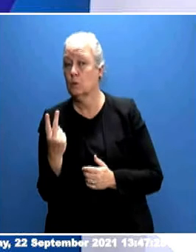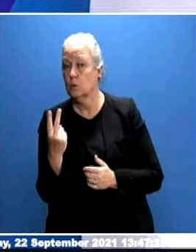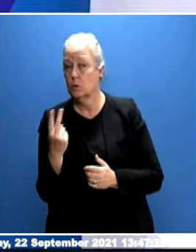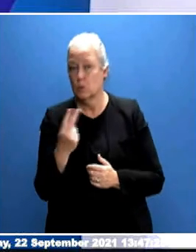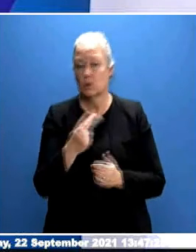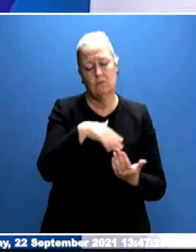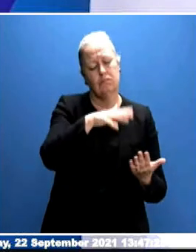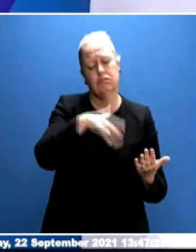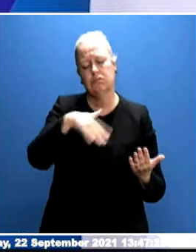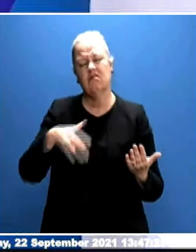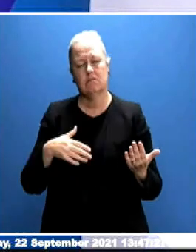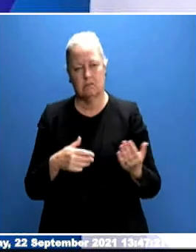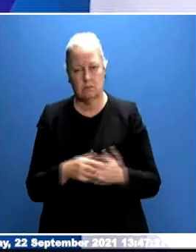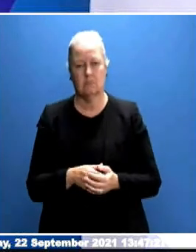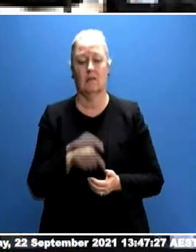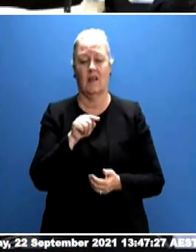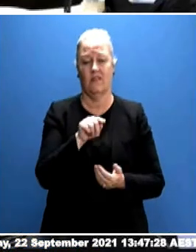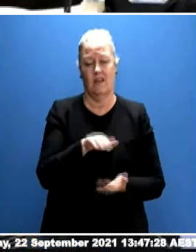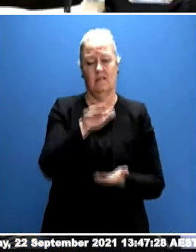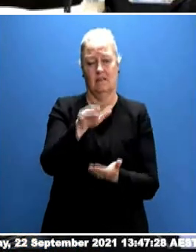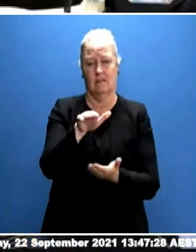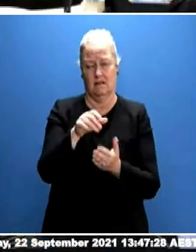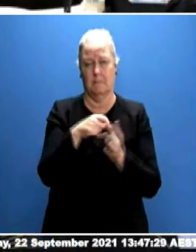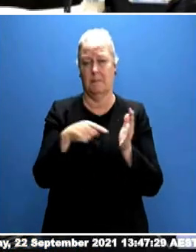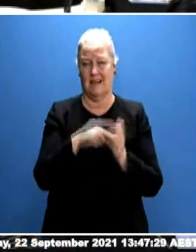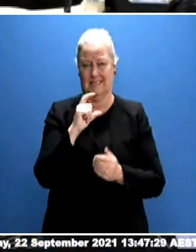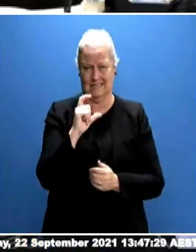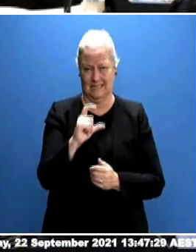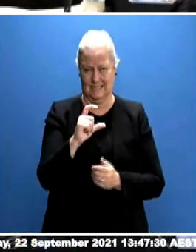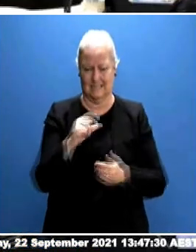Those materials are at Tender Bundle Part C, Tabs 9 to 50.